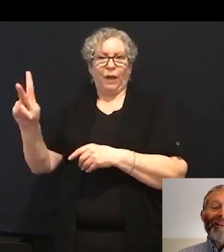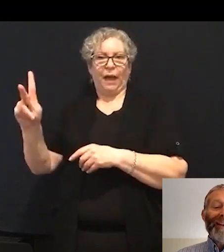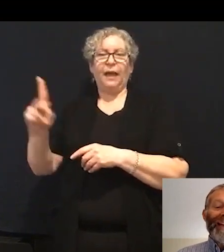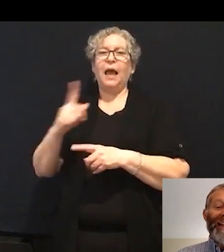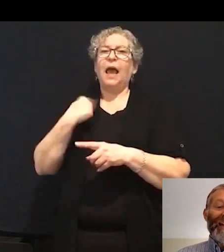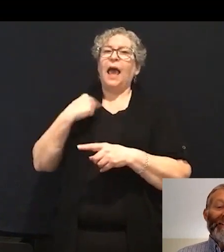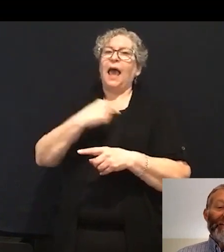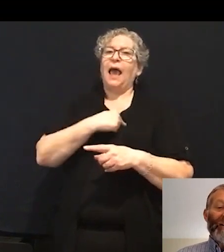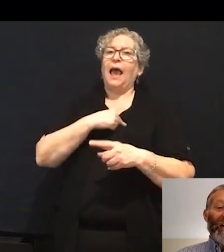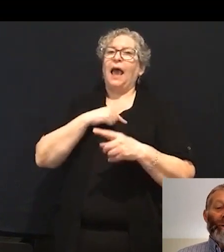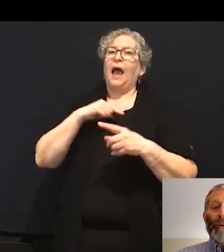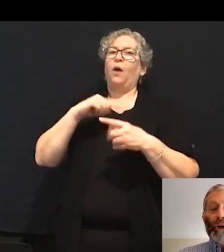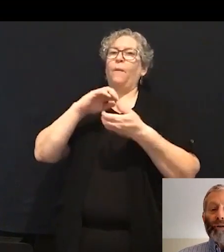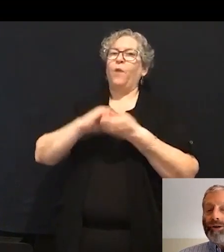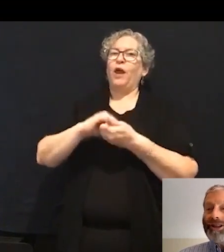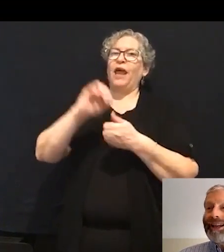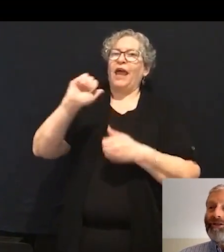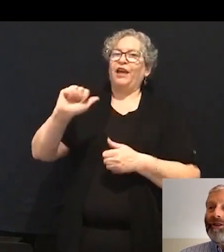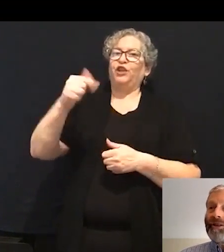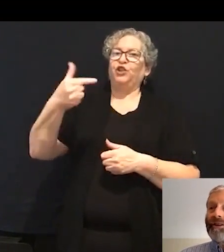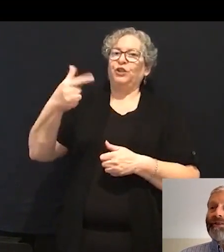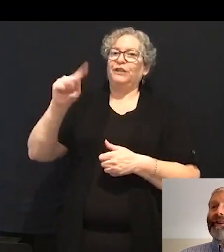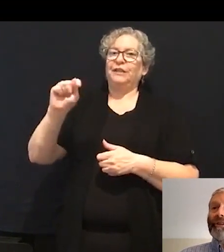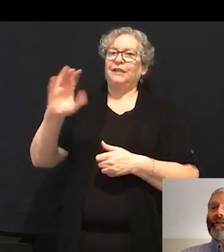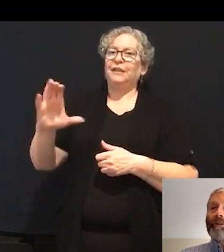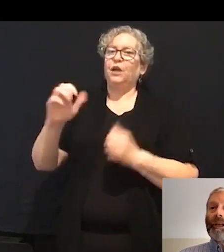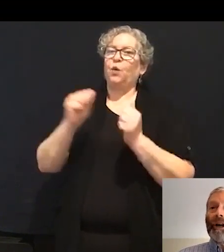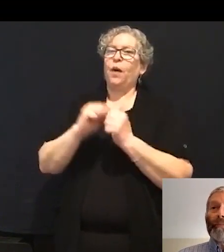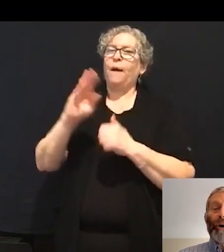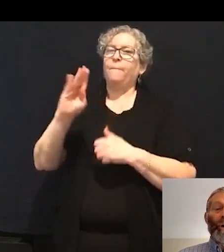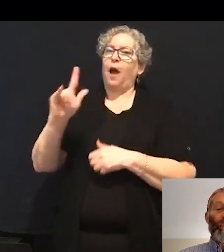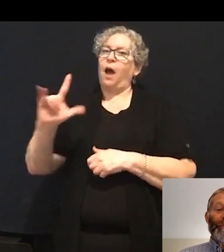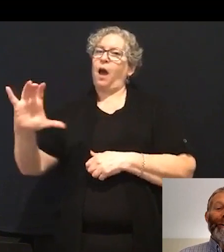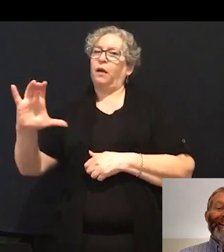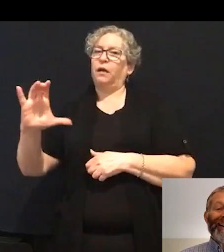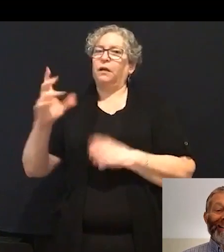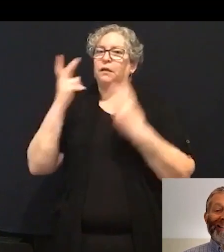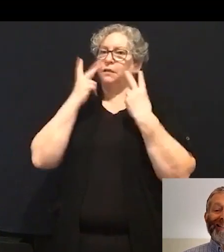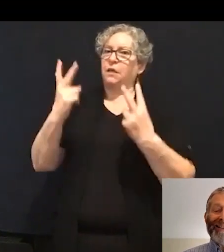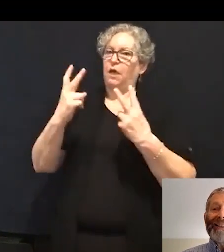And our partners AGTC are teaming up with Bionic Sight